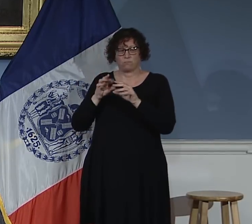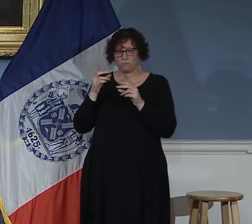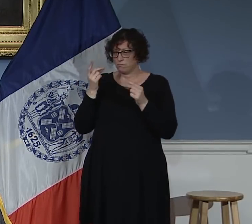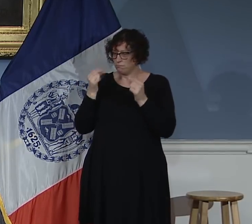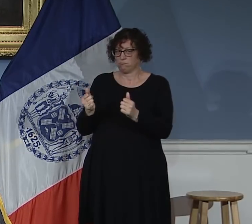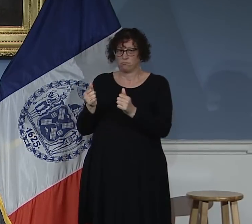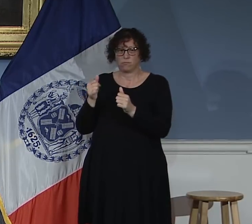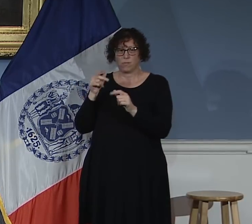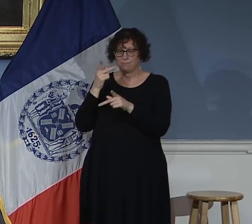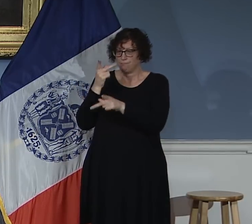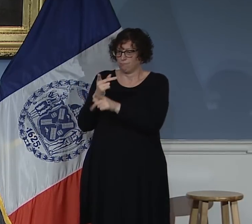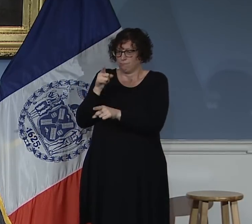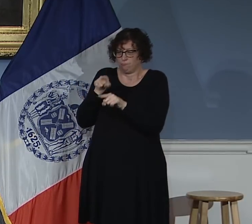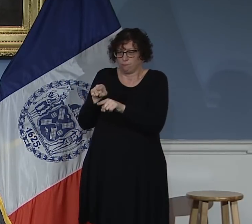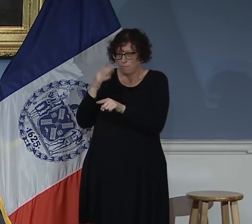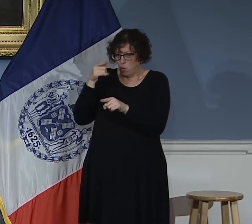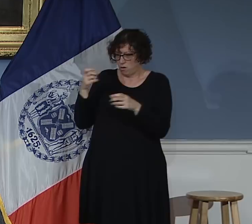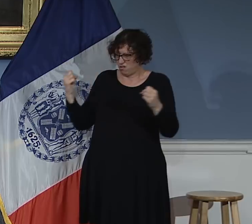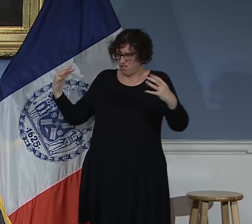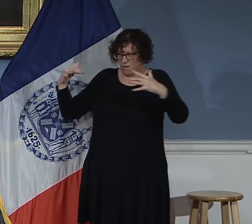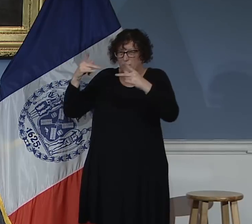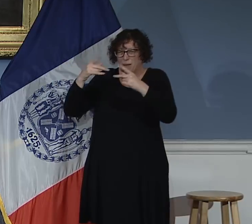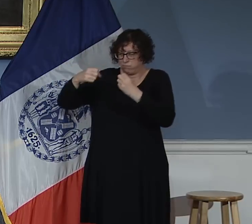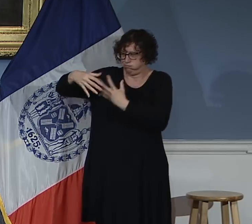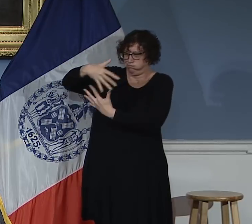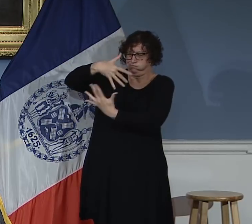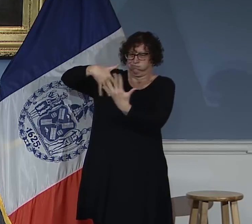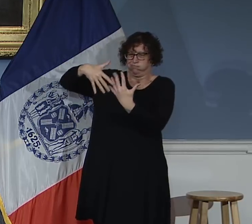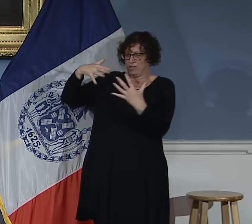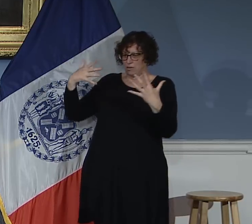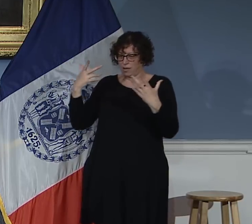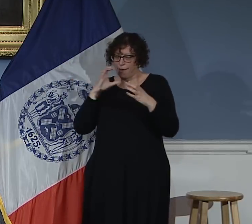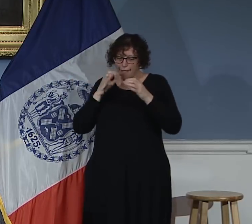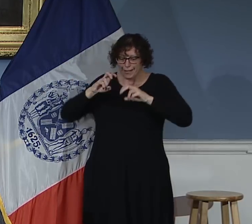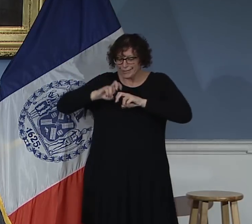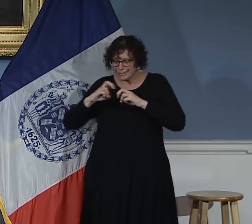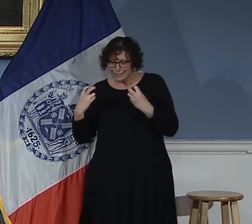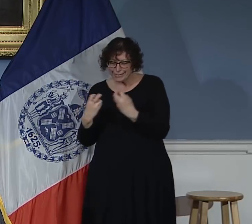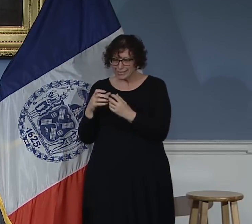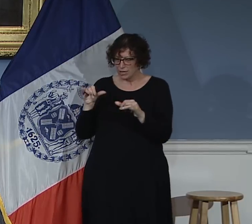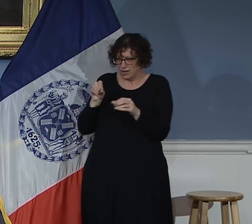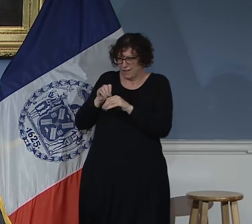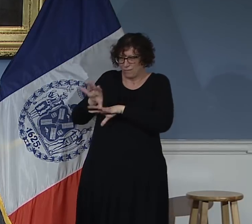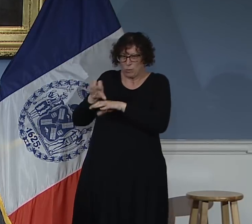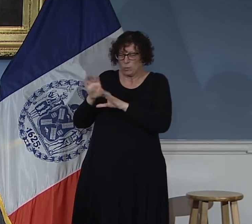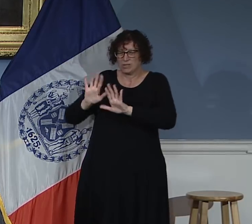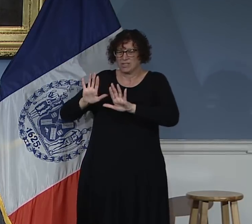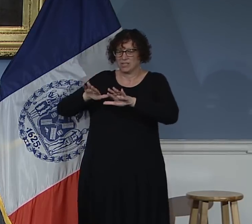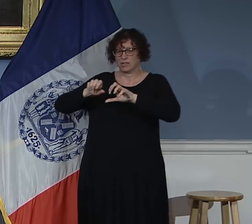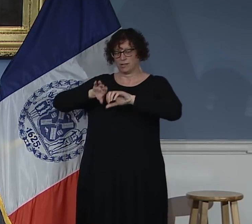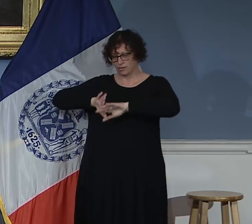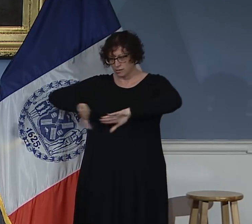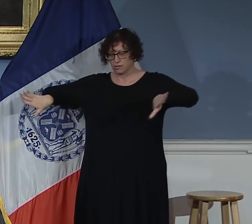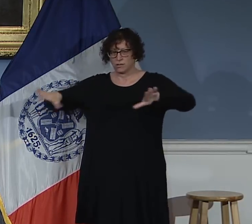CLEARLY, WE ARE SEEING TREMENDOUS ADHERENCE TO THE LAW. I THINK EVREEYON UNDERSTANDS HO W